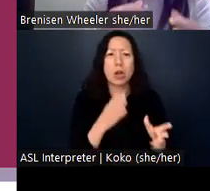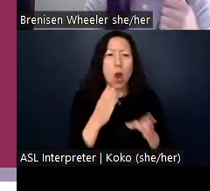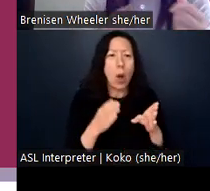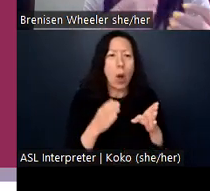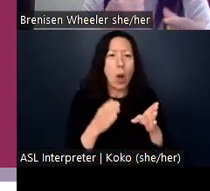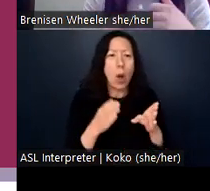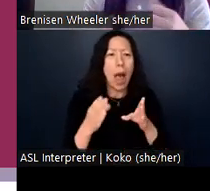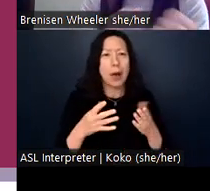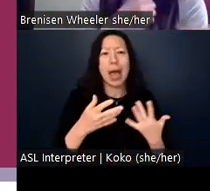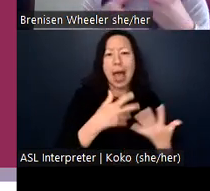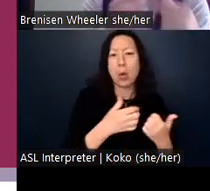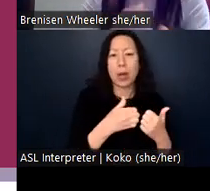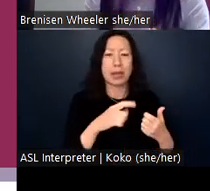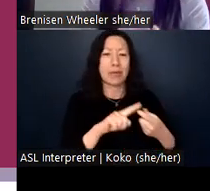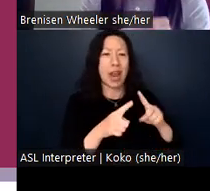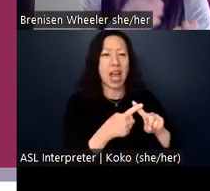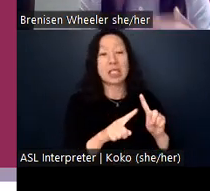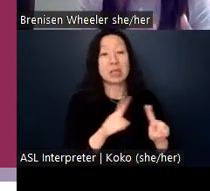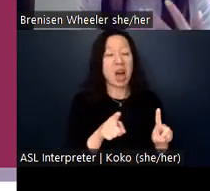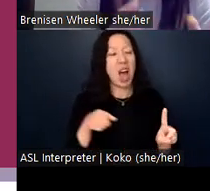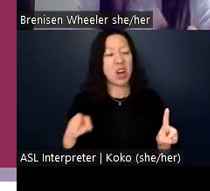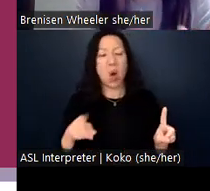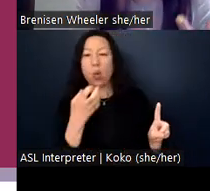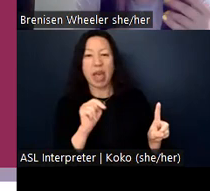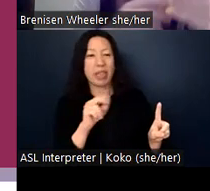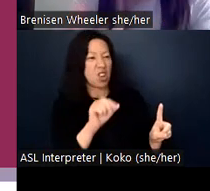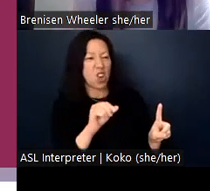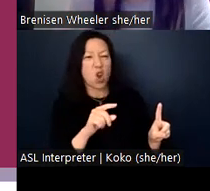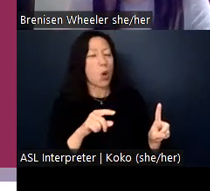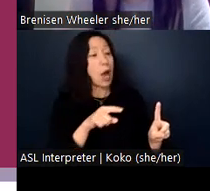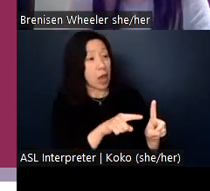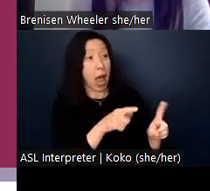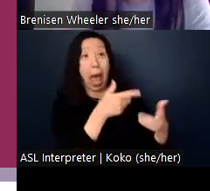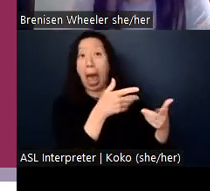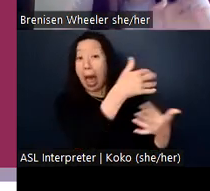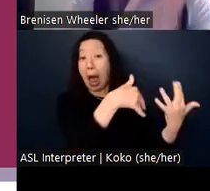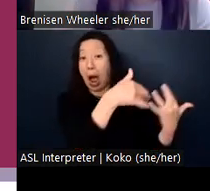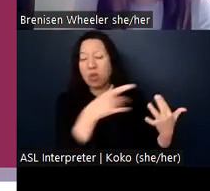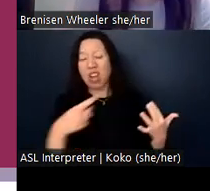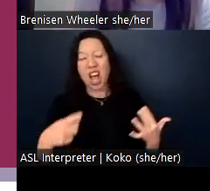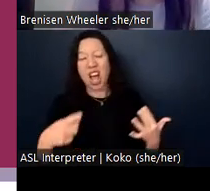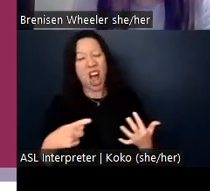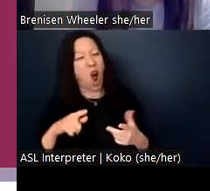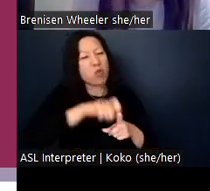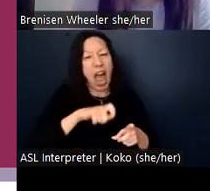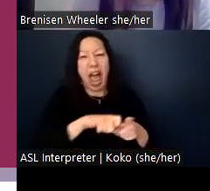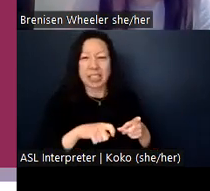they're getting ted they're gonna have to harass their text messages and calls the whole time that they're out. so they can't even enjoy their time.